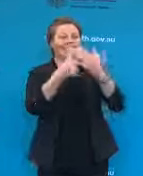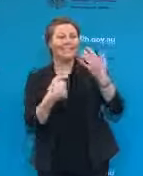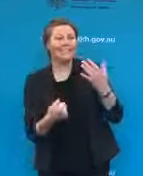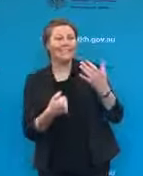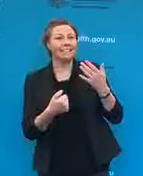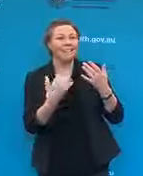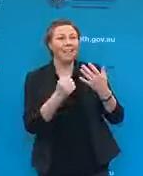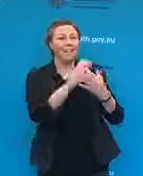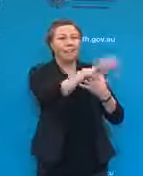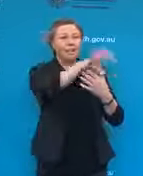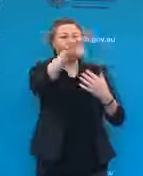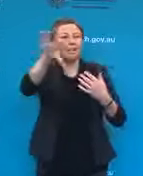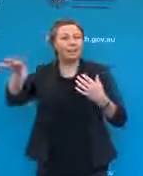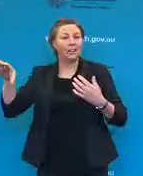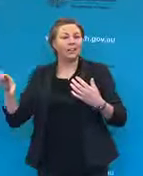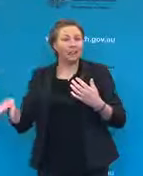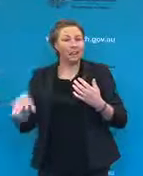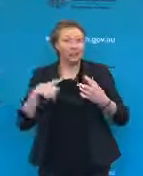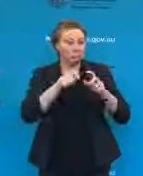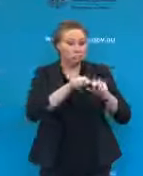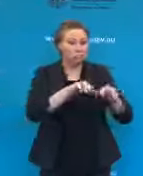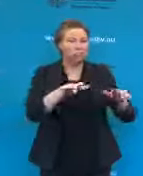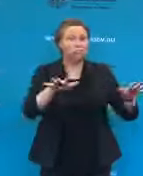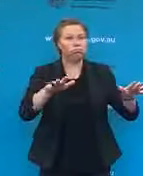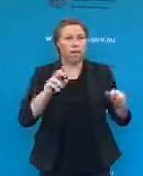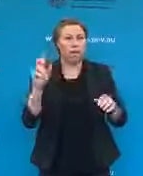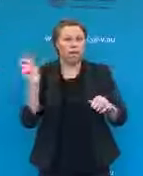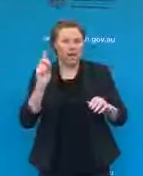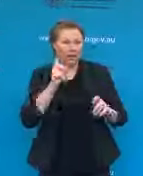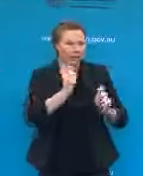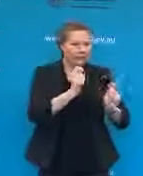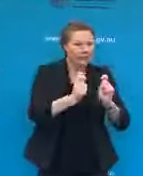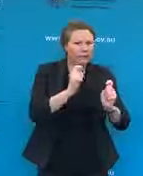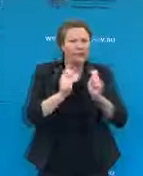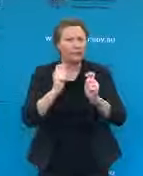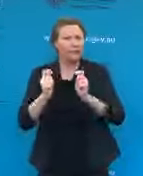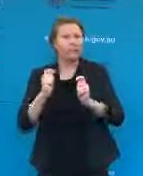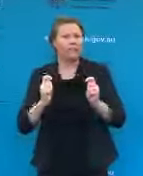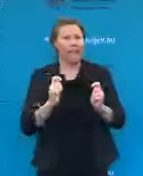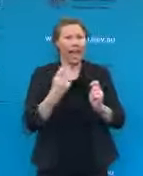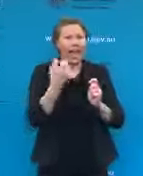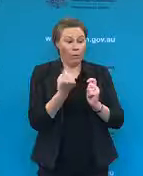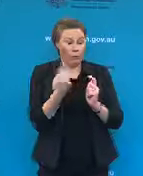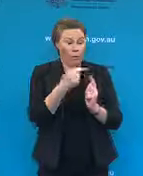are tracing very large numbers of contacts, several hundred contacts of